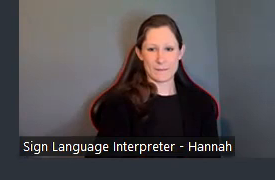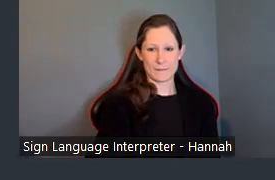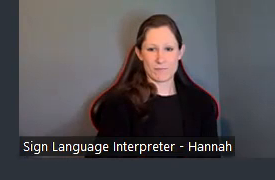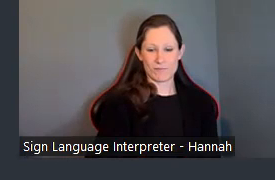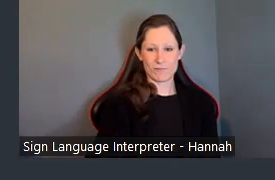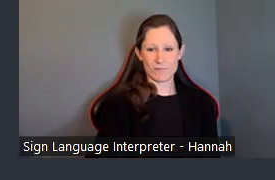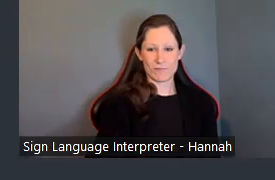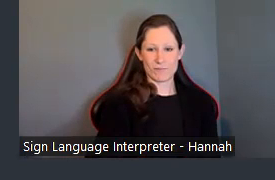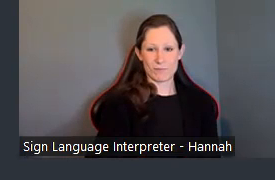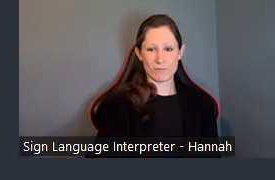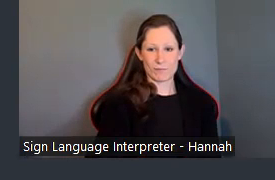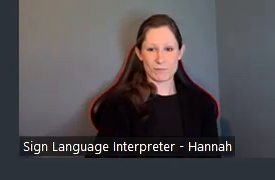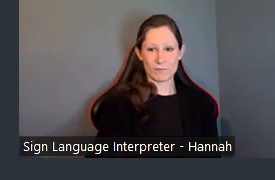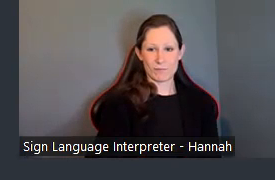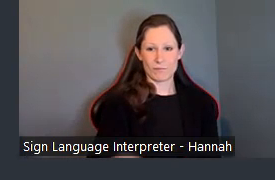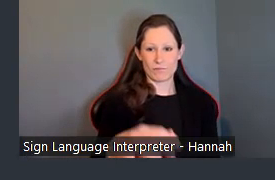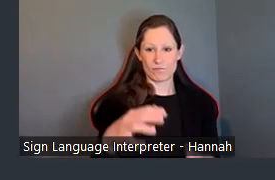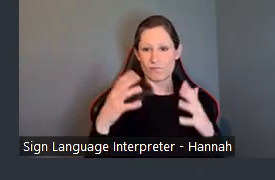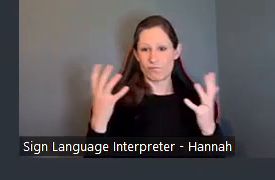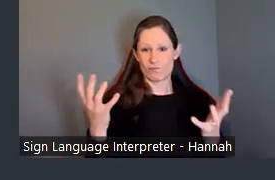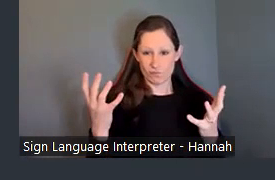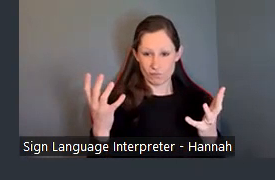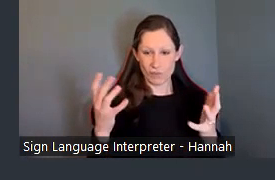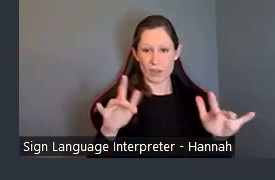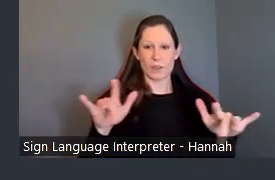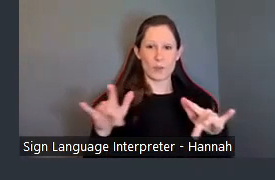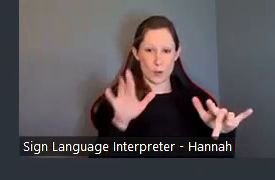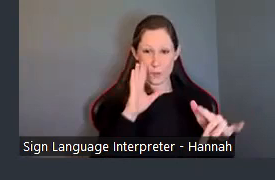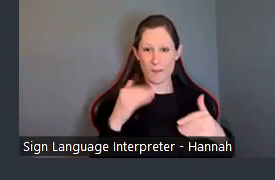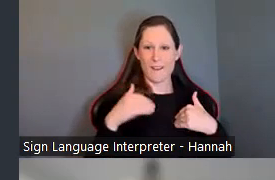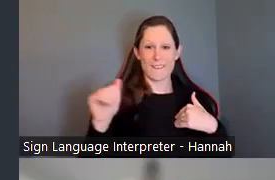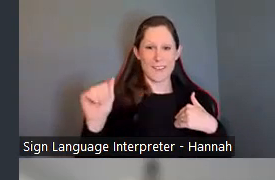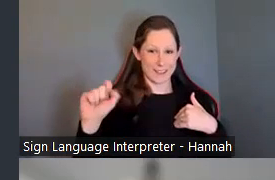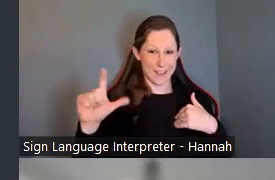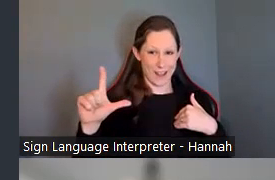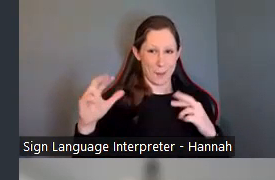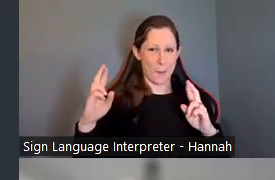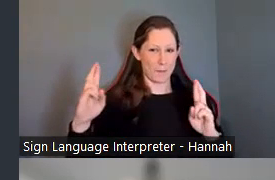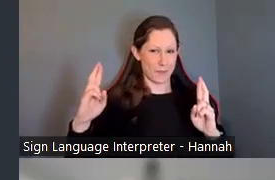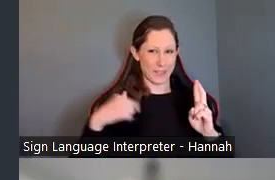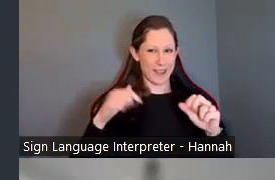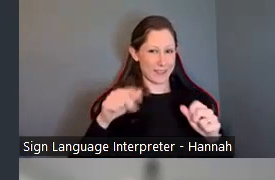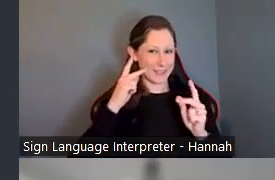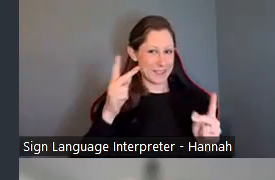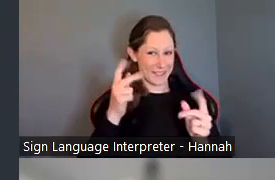Well, hopefully the recording has ASL. I can see everyone fine.